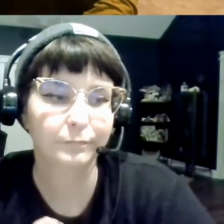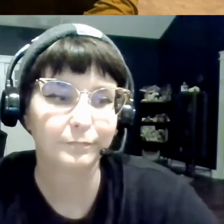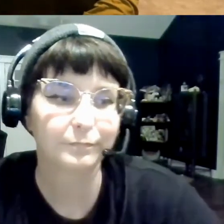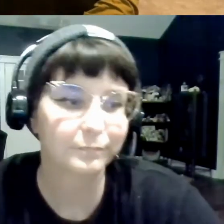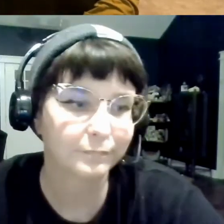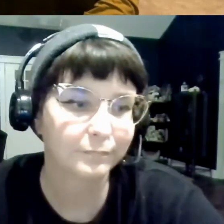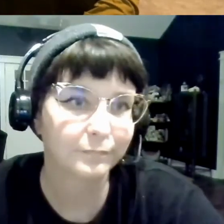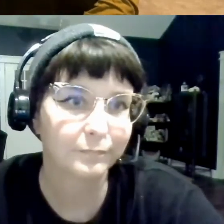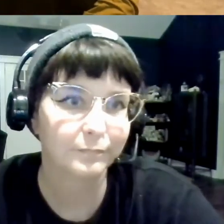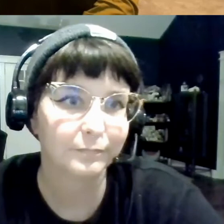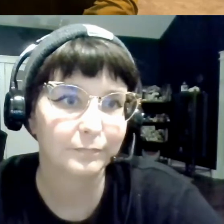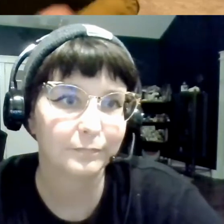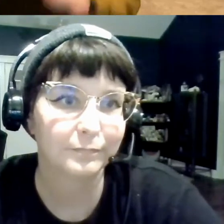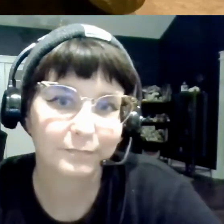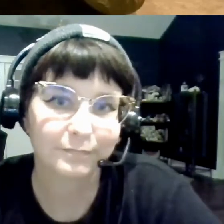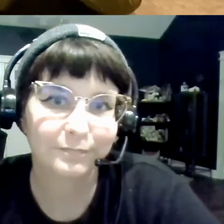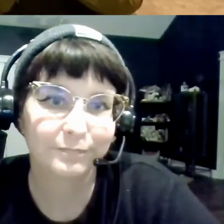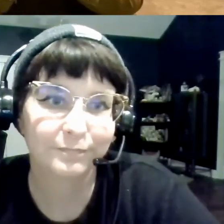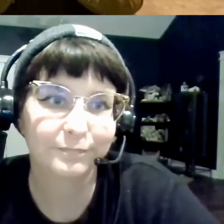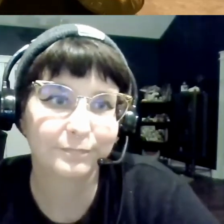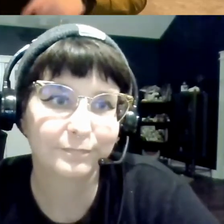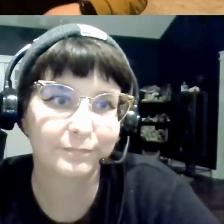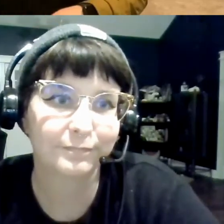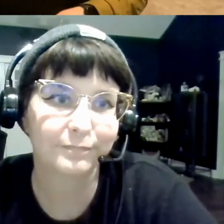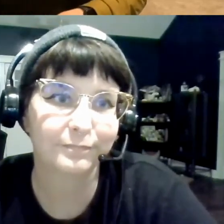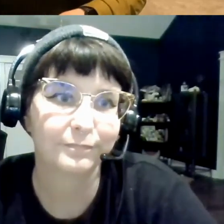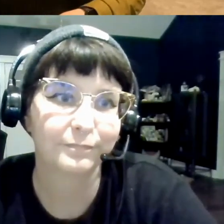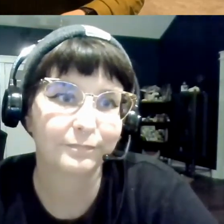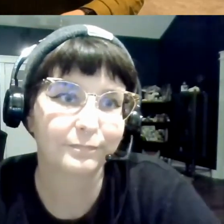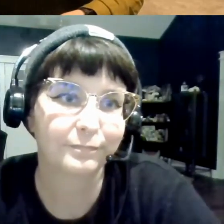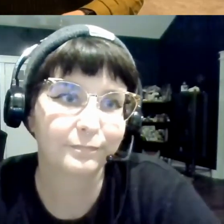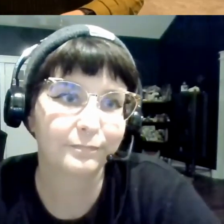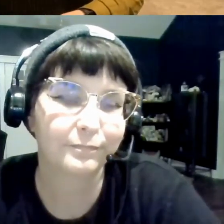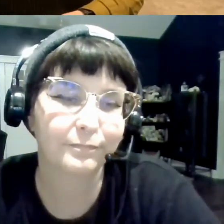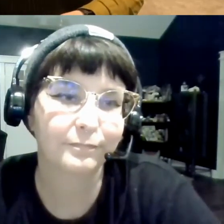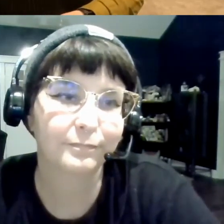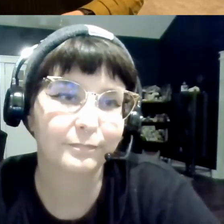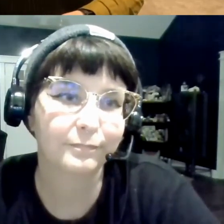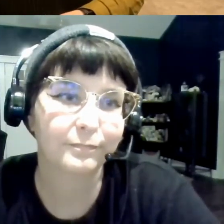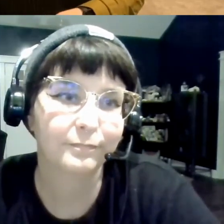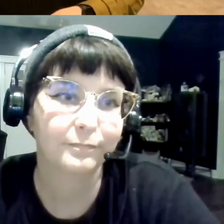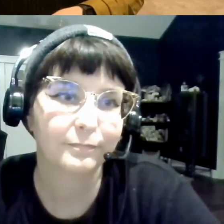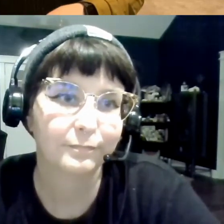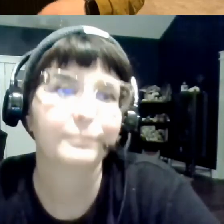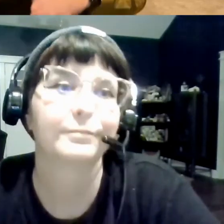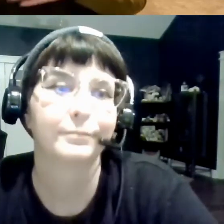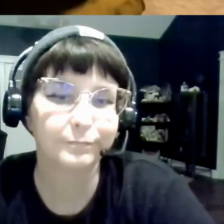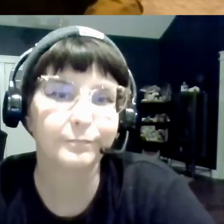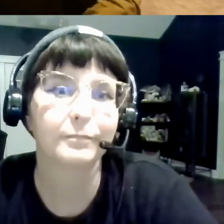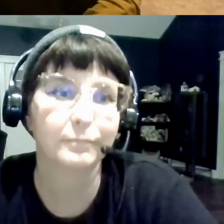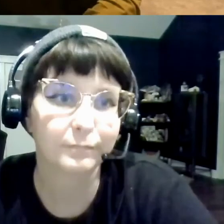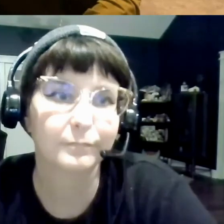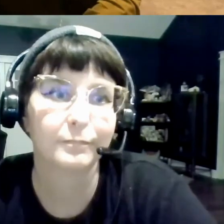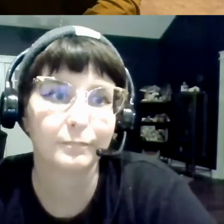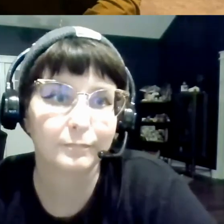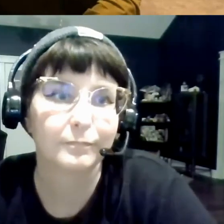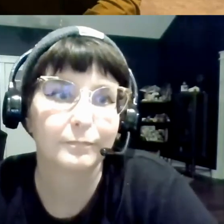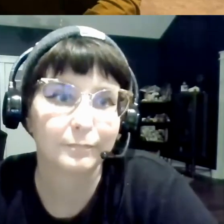For context for that grant, it's a grant that's funded through HRSA, and so, I mention that 'cause that's federal.